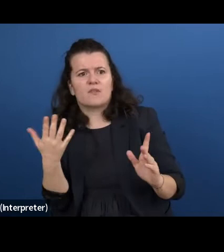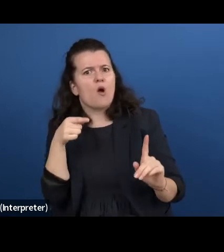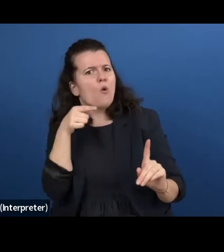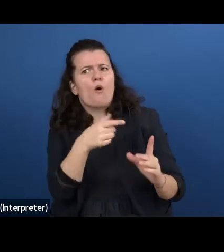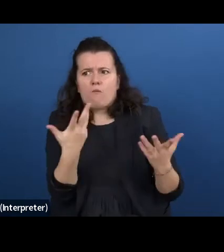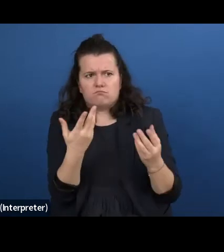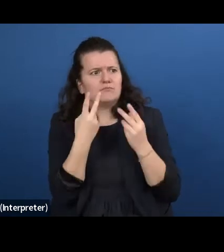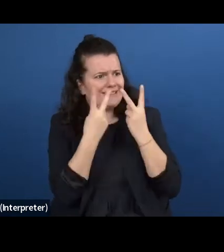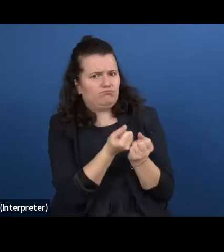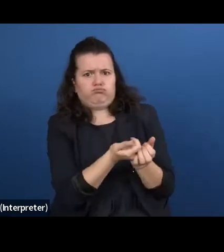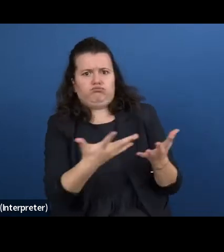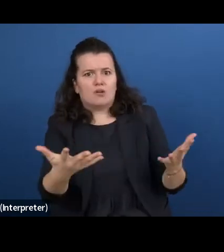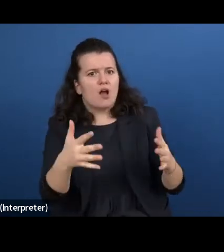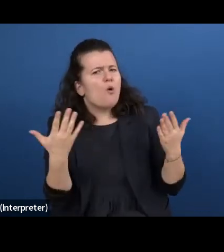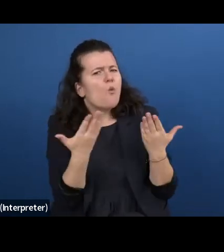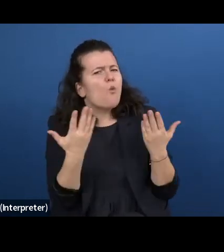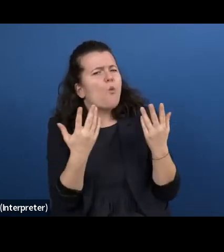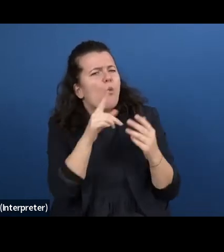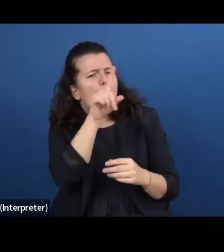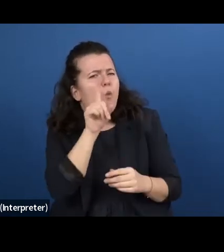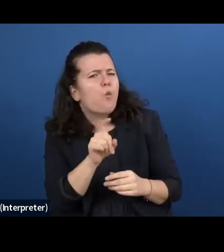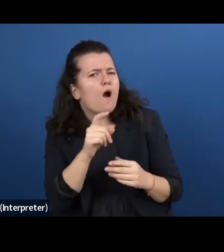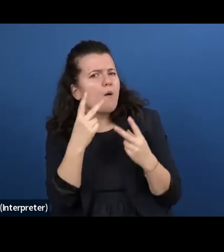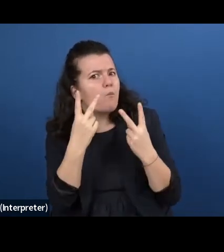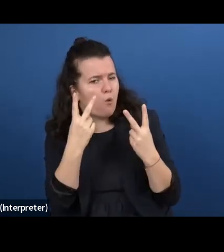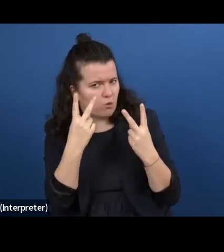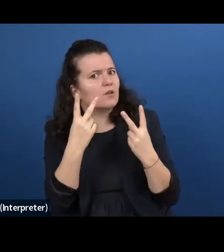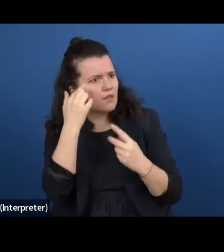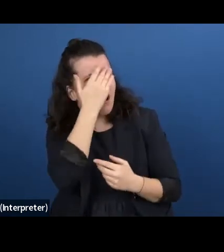And also the main issue that we have identified.